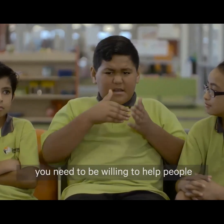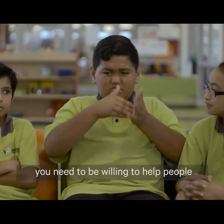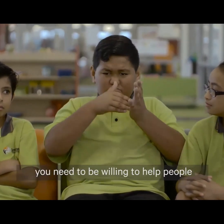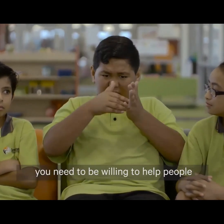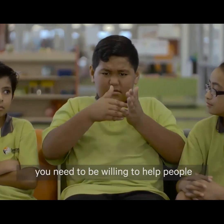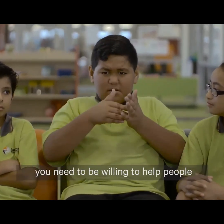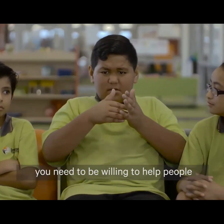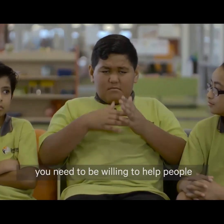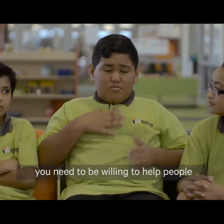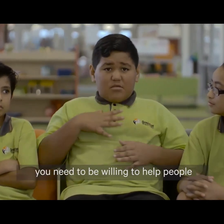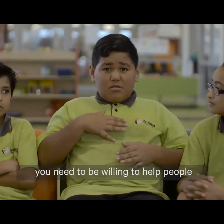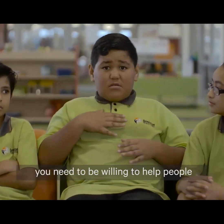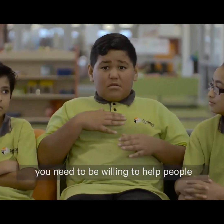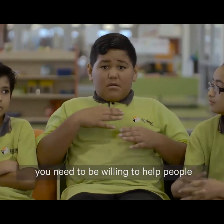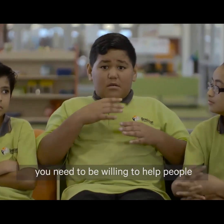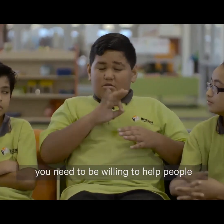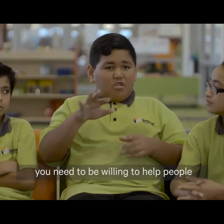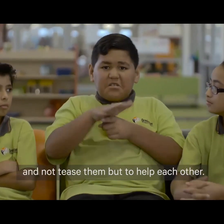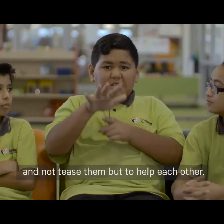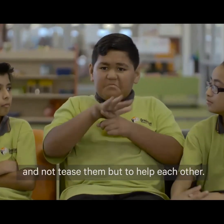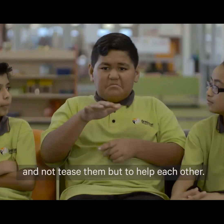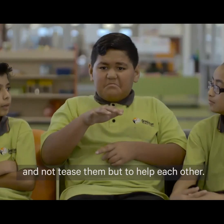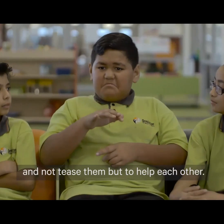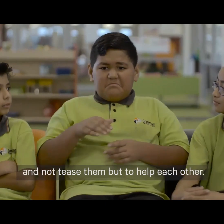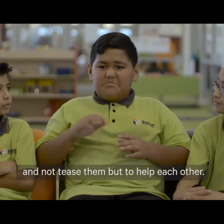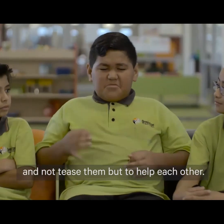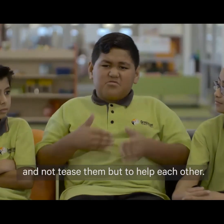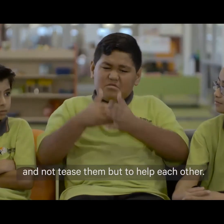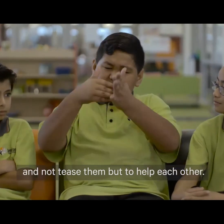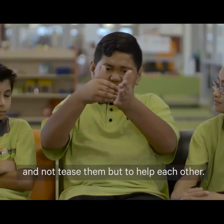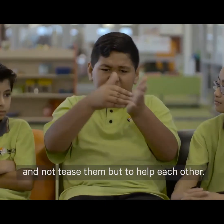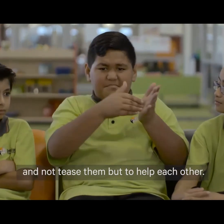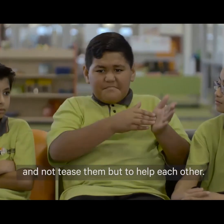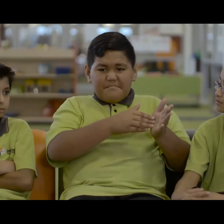then you need to be willing to help people, and not tease them, but to help each other.